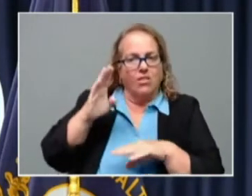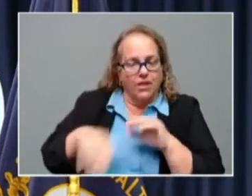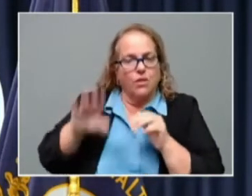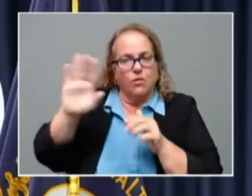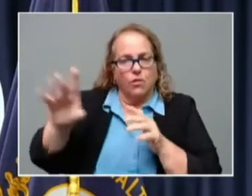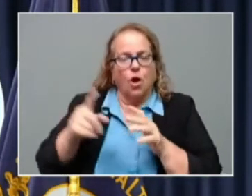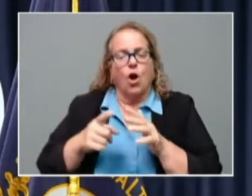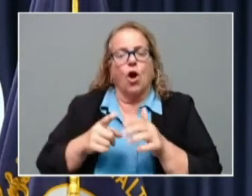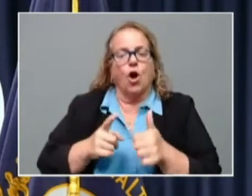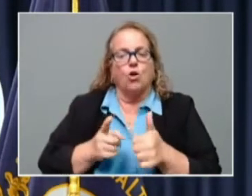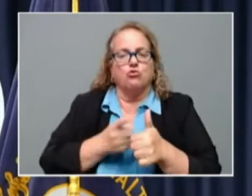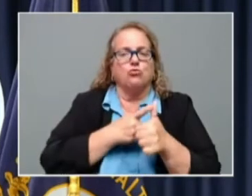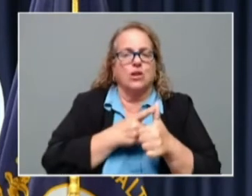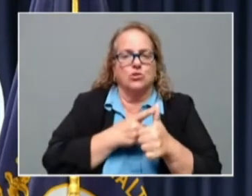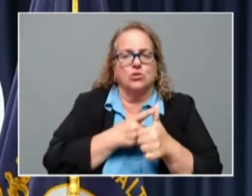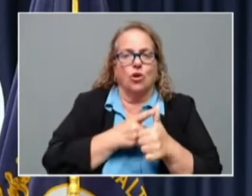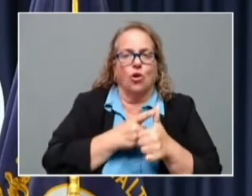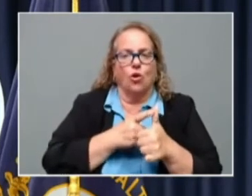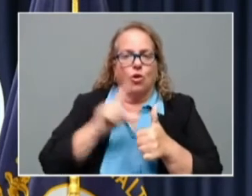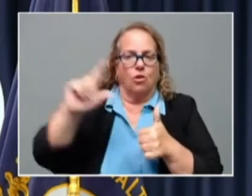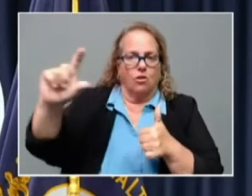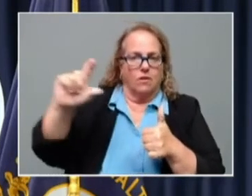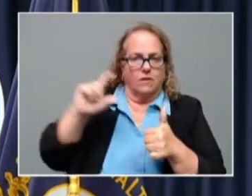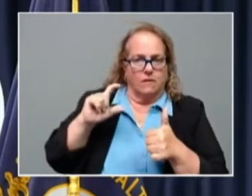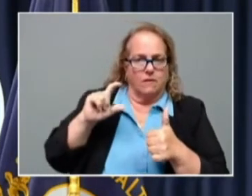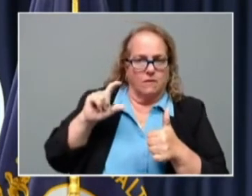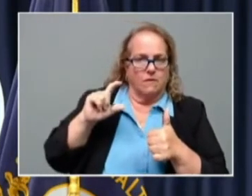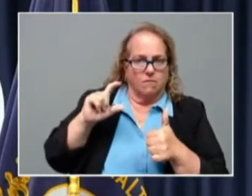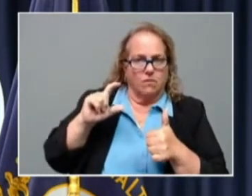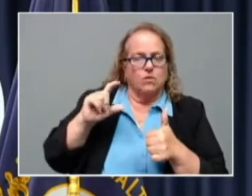thought we would receive. Now over time, that probably won't be the case. And at